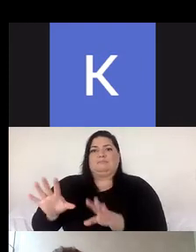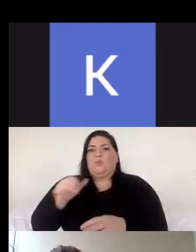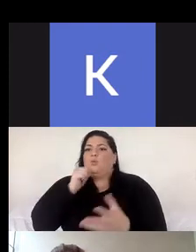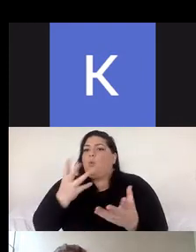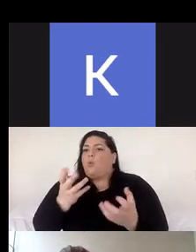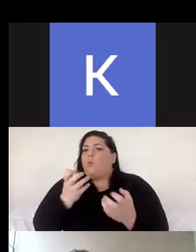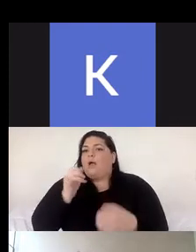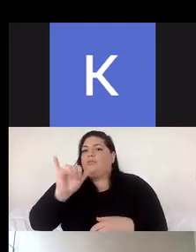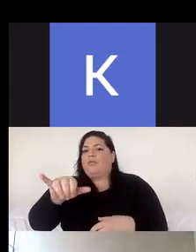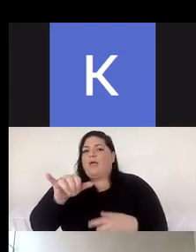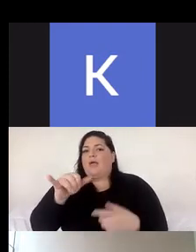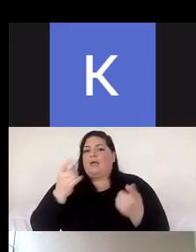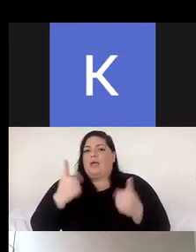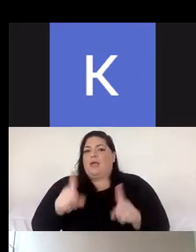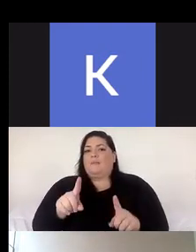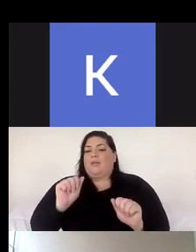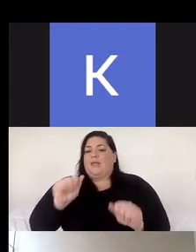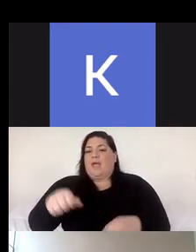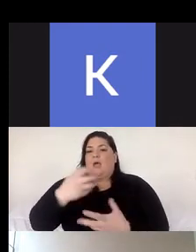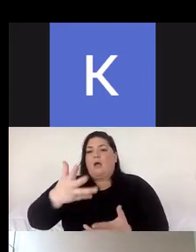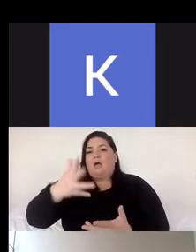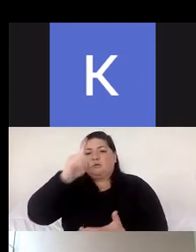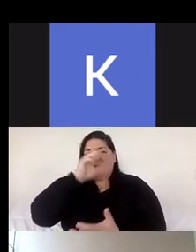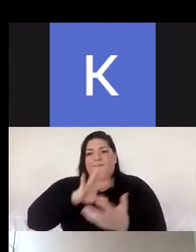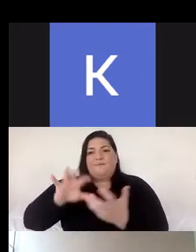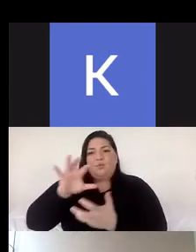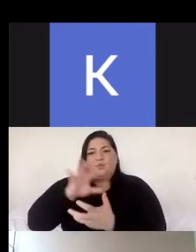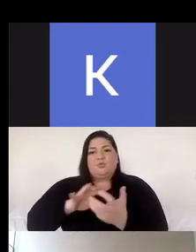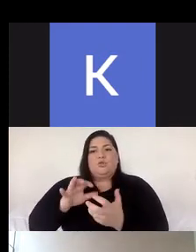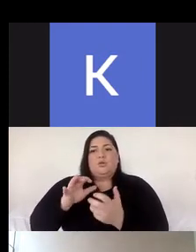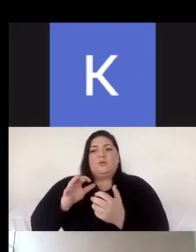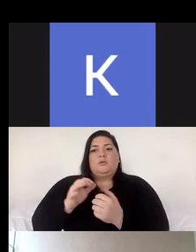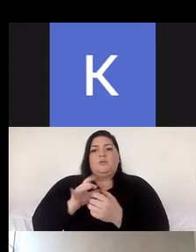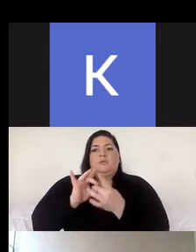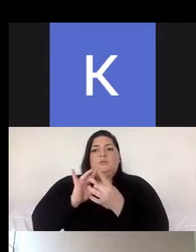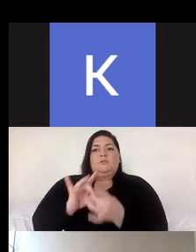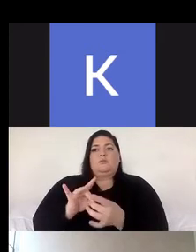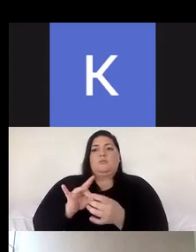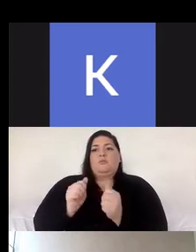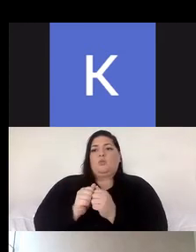But it can cause some confusion on the performance measurement